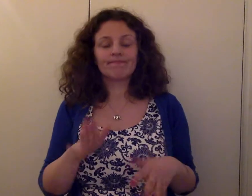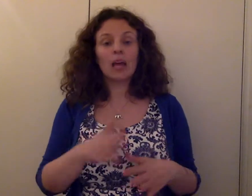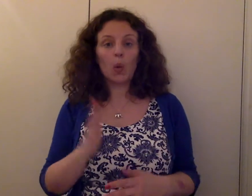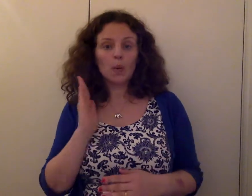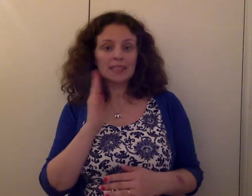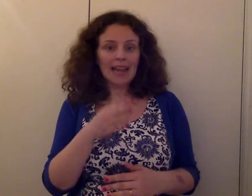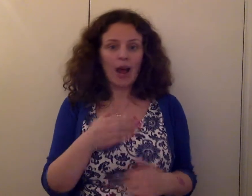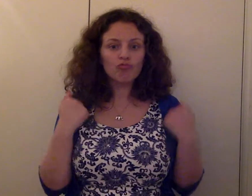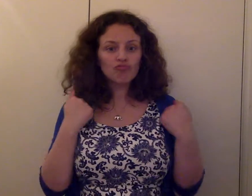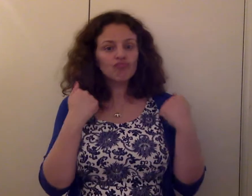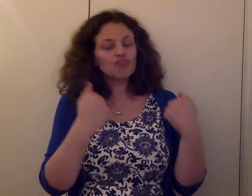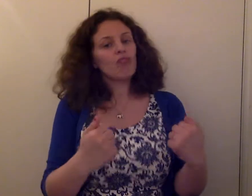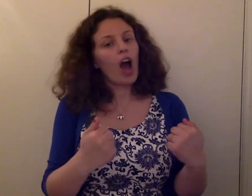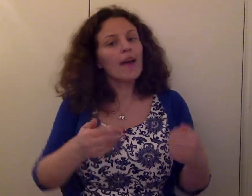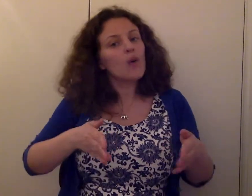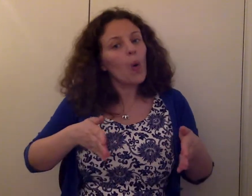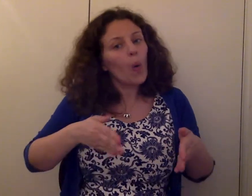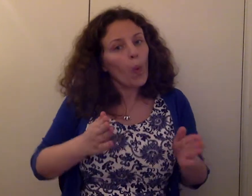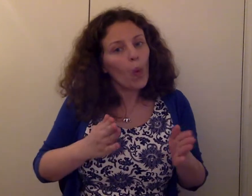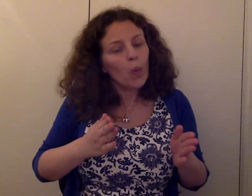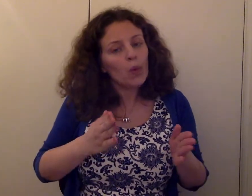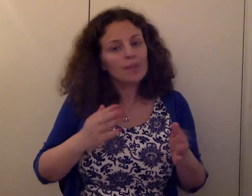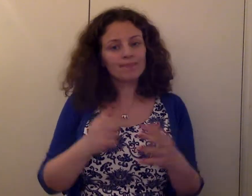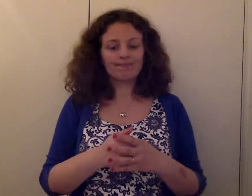Straight drive hall.